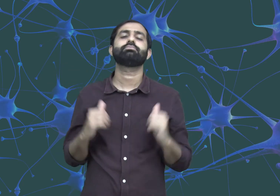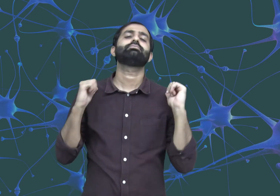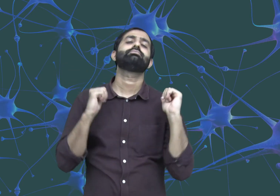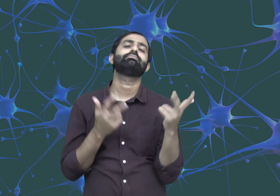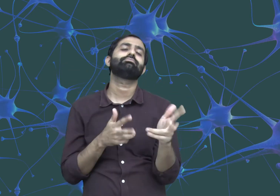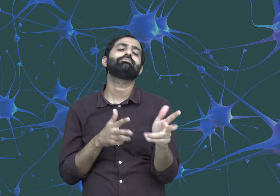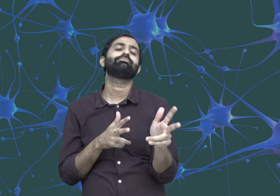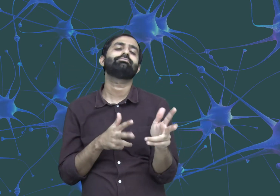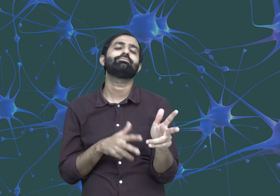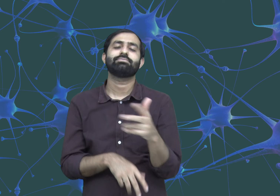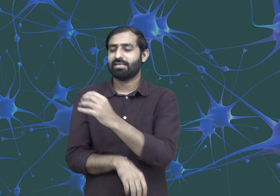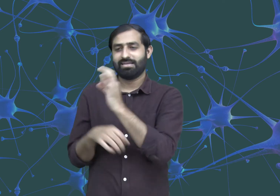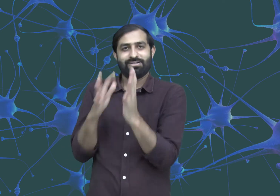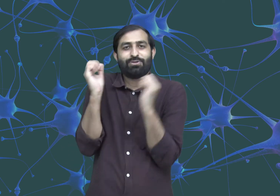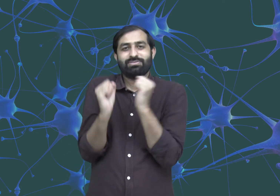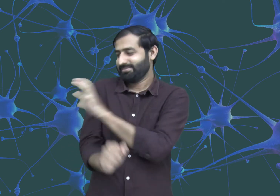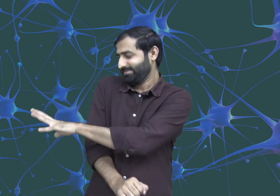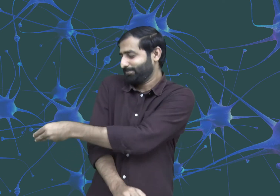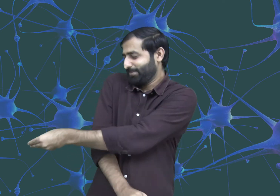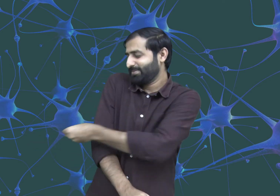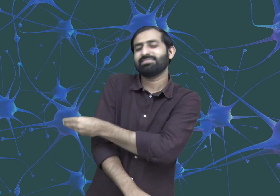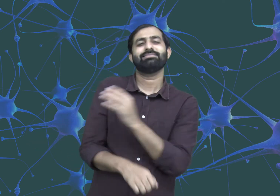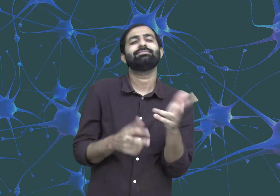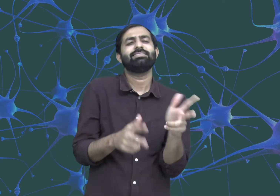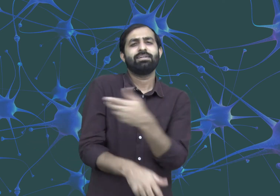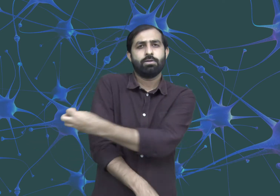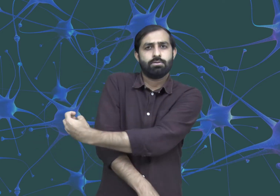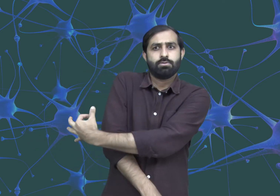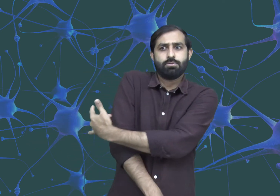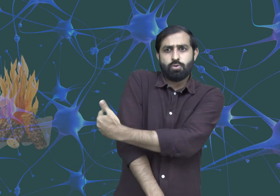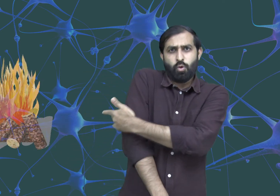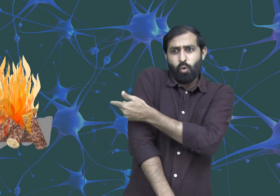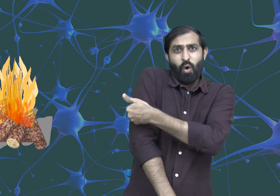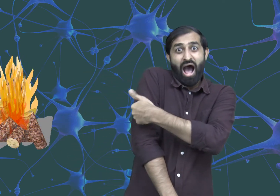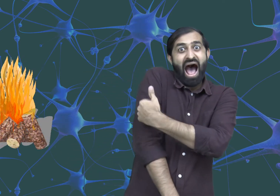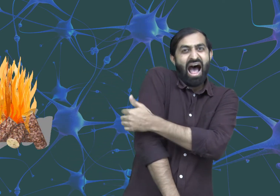Whenever we feel any sensations coming from the environment the connective tissues send signal to